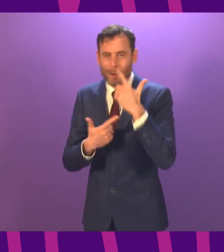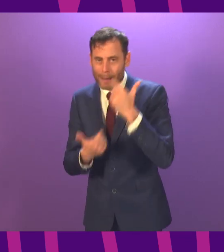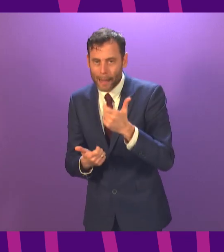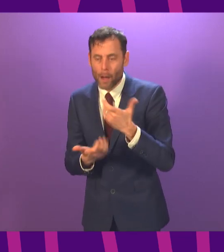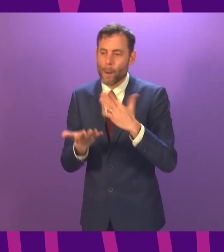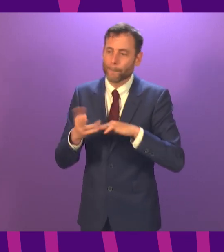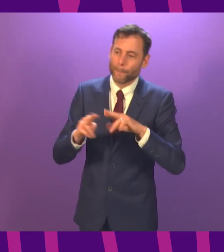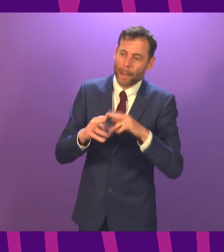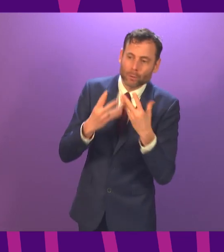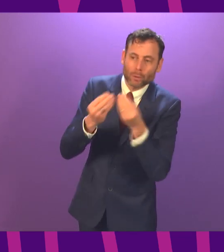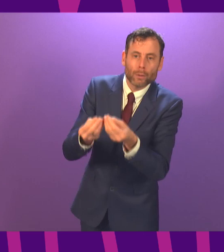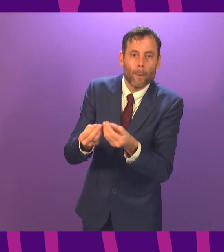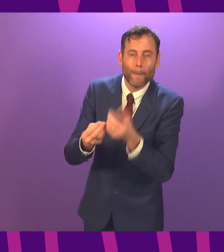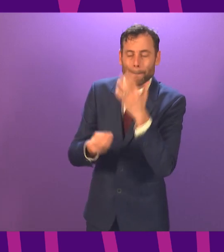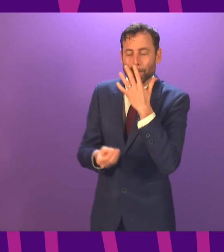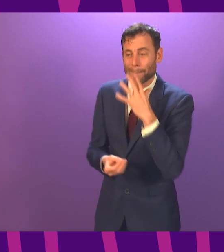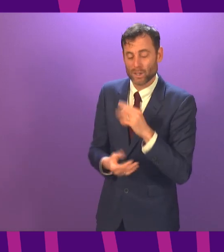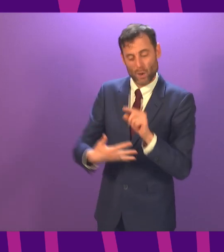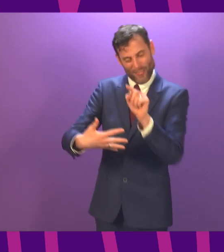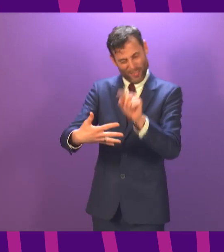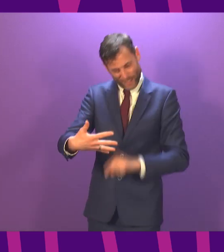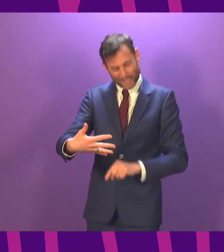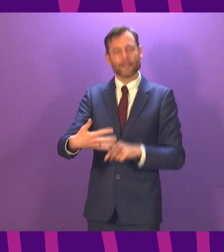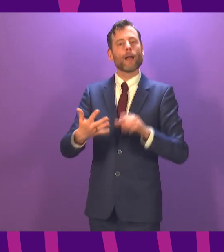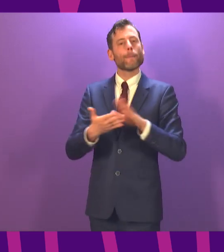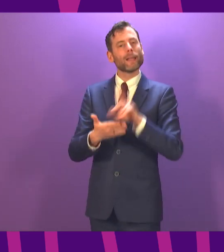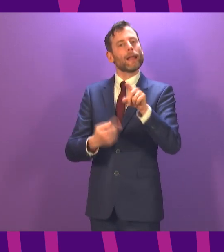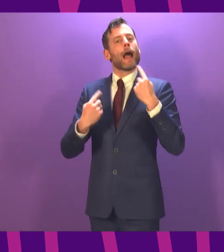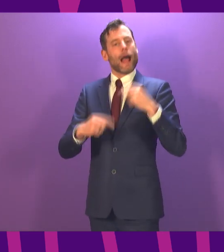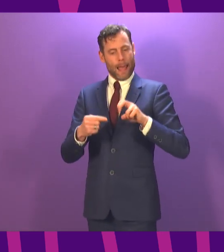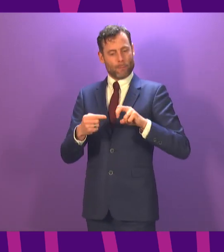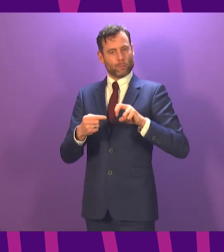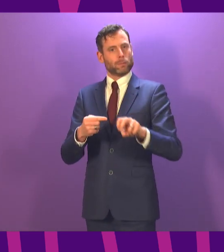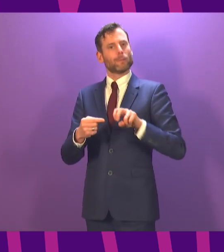or parental support services. Those exemptions are set out in full in our guidance on the